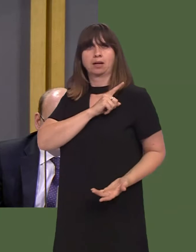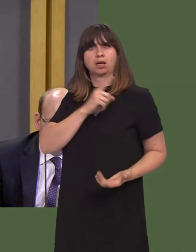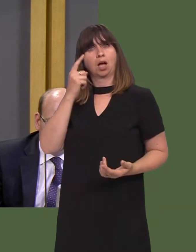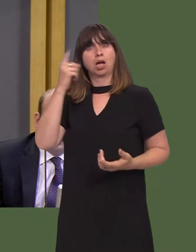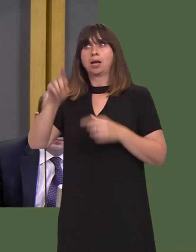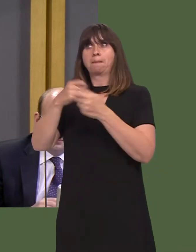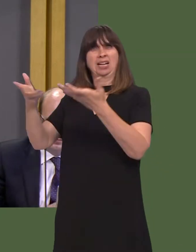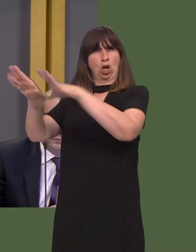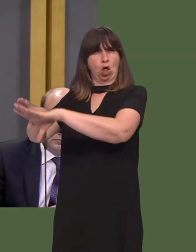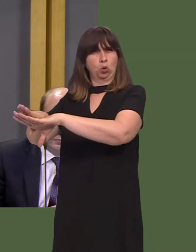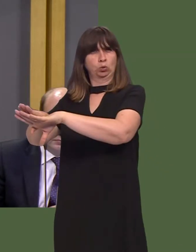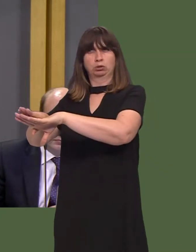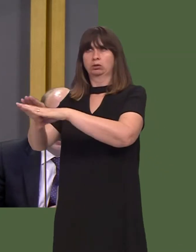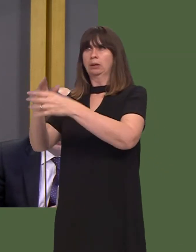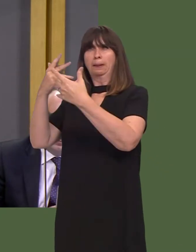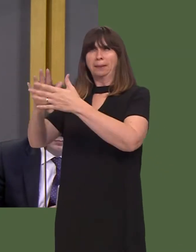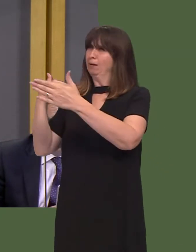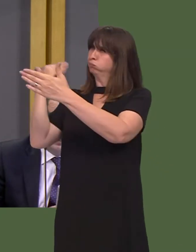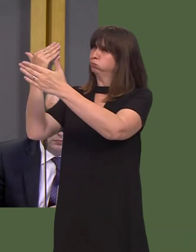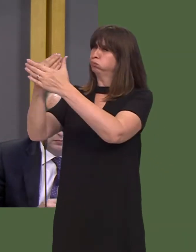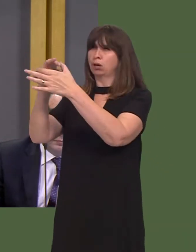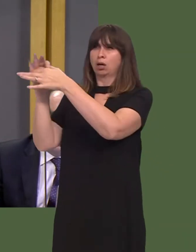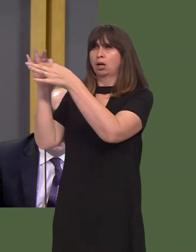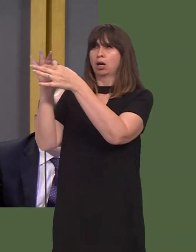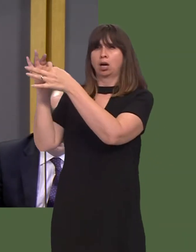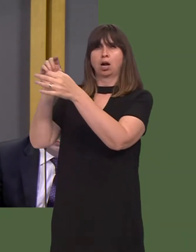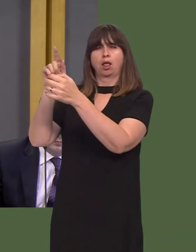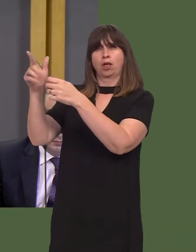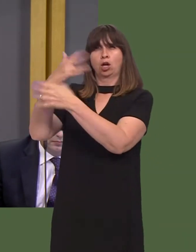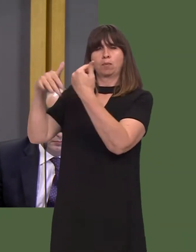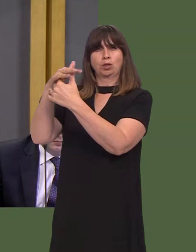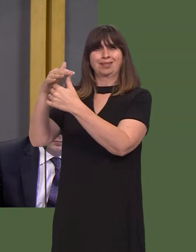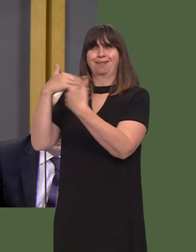that the proposals would see the end of long-standing arrangements set up to place power in the